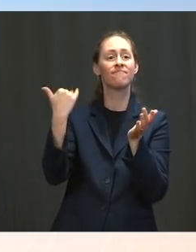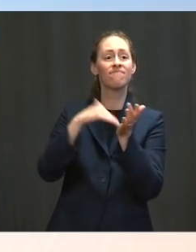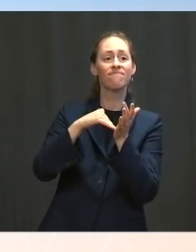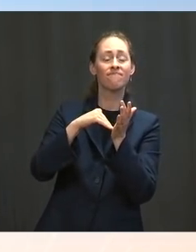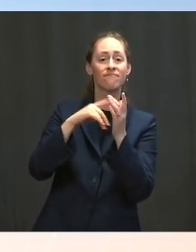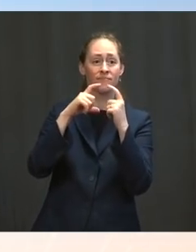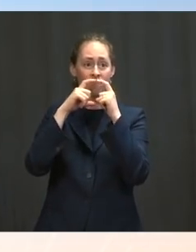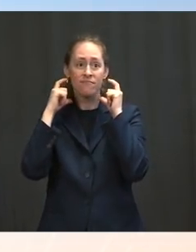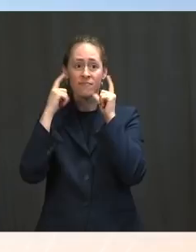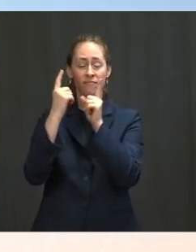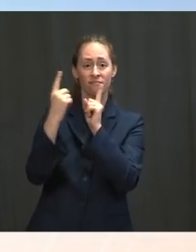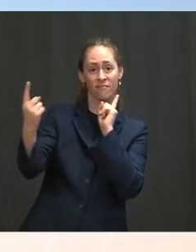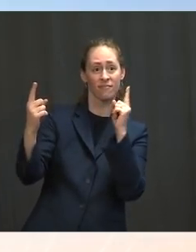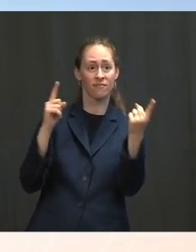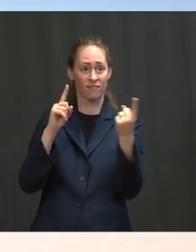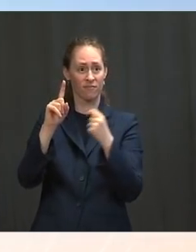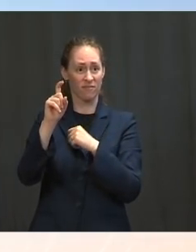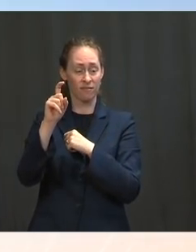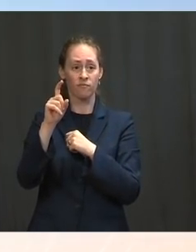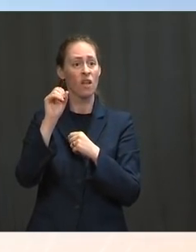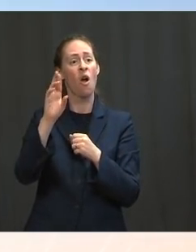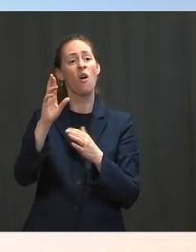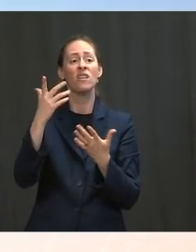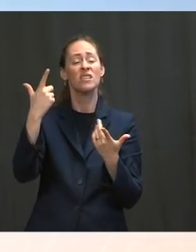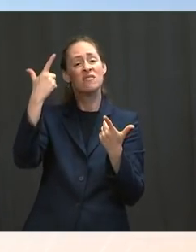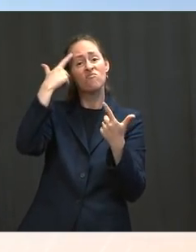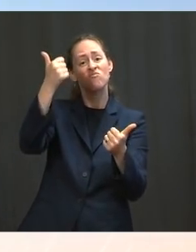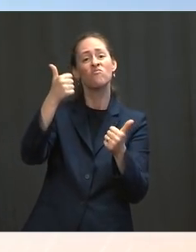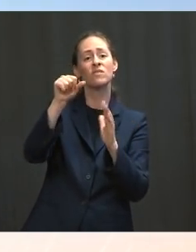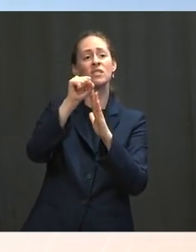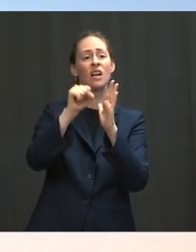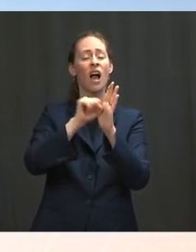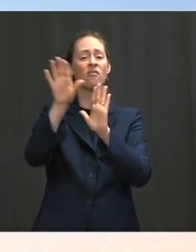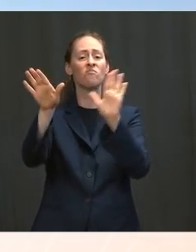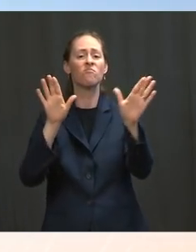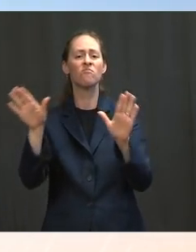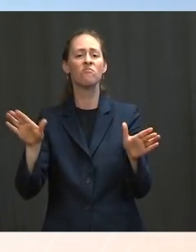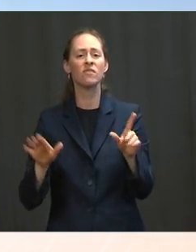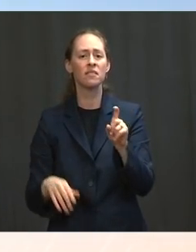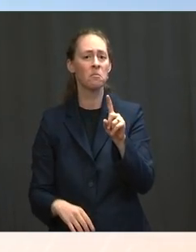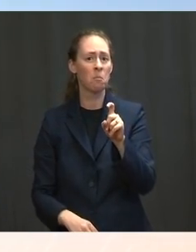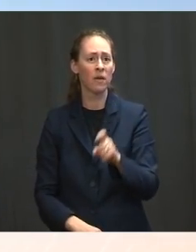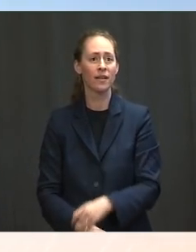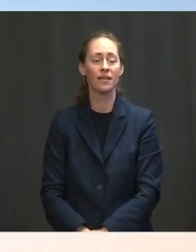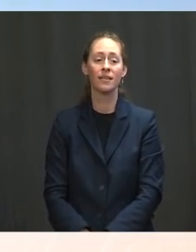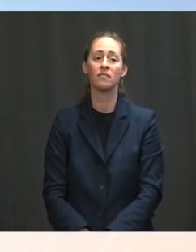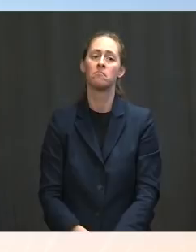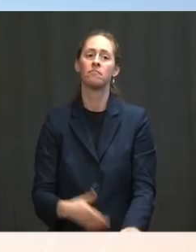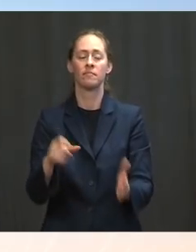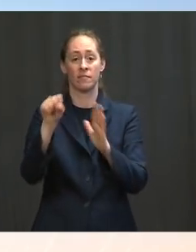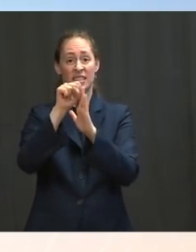Or would that be up to the states? Ms. Psaki: Well, the states are going to have to make evaluations and local communities are going to have to make evaluations